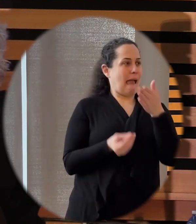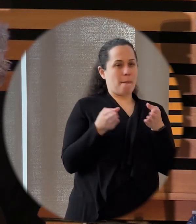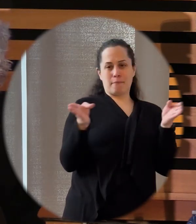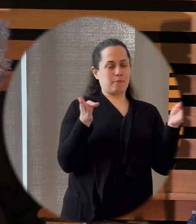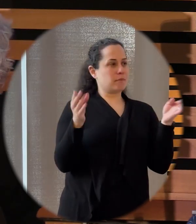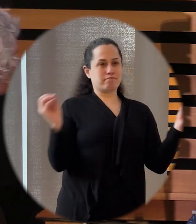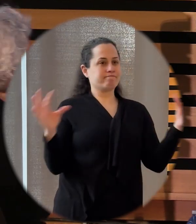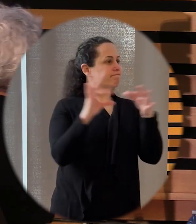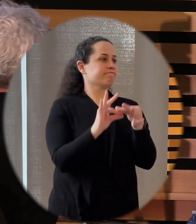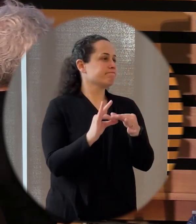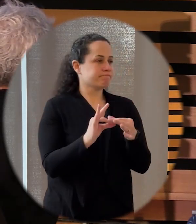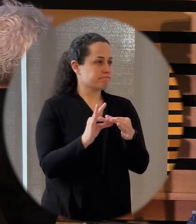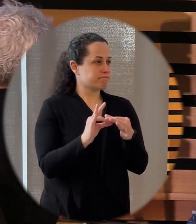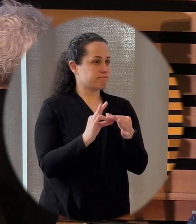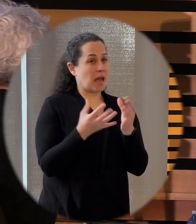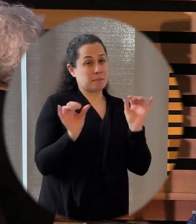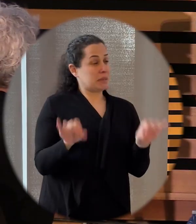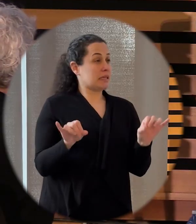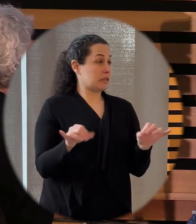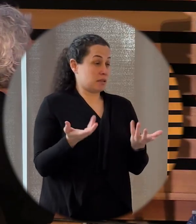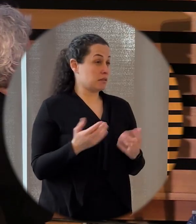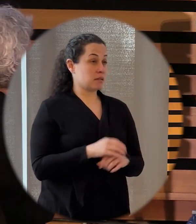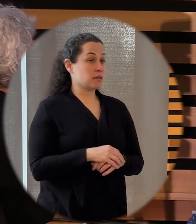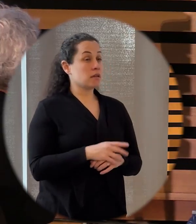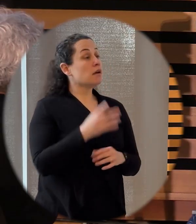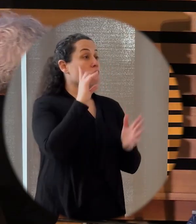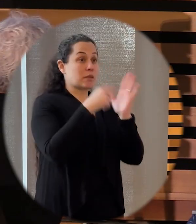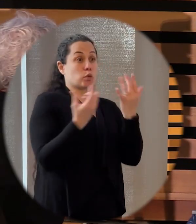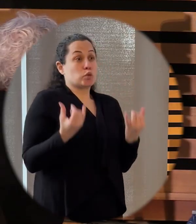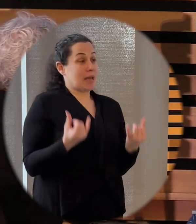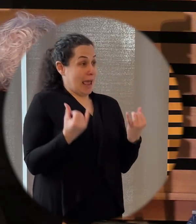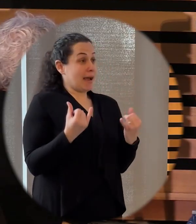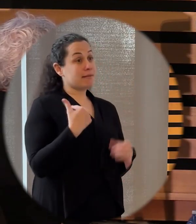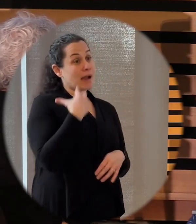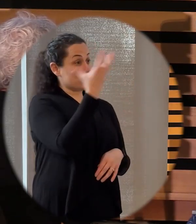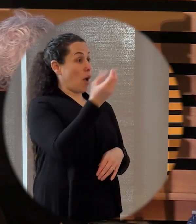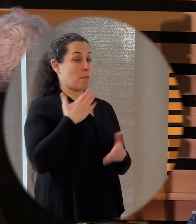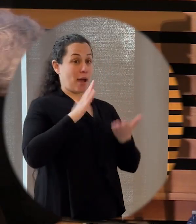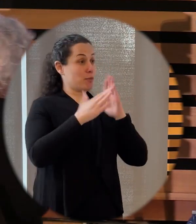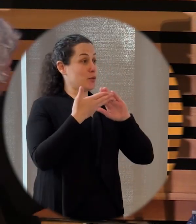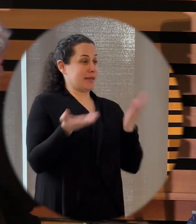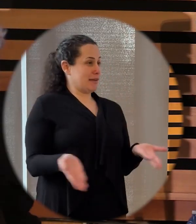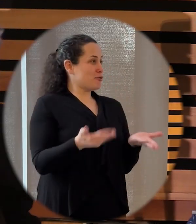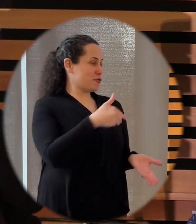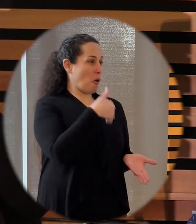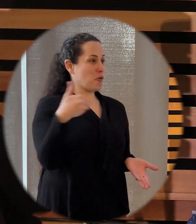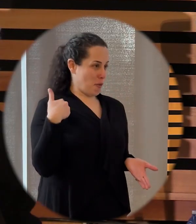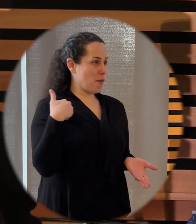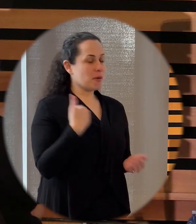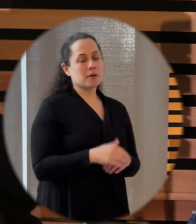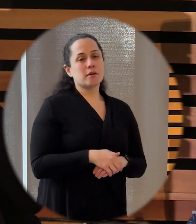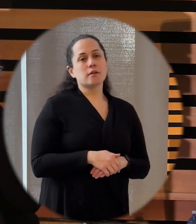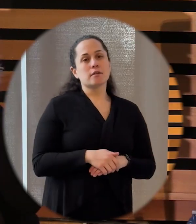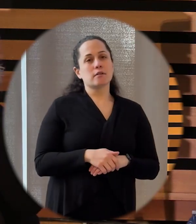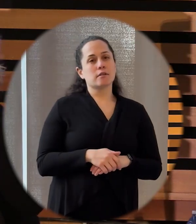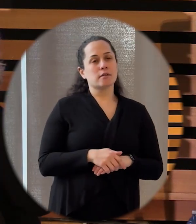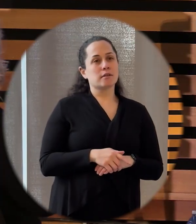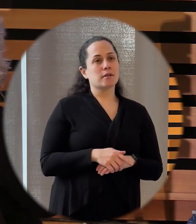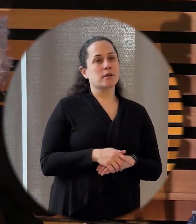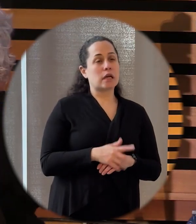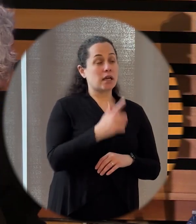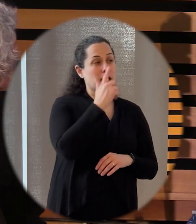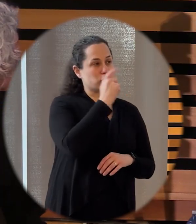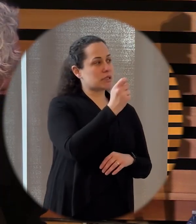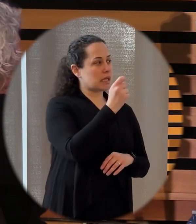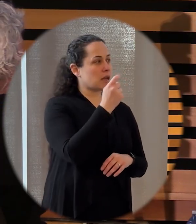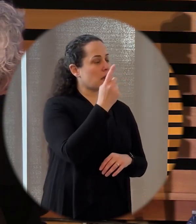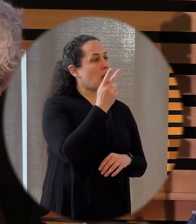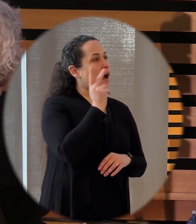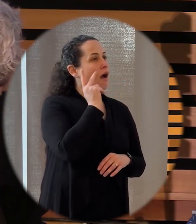will remain. And even just today, I was out in my community in Toronto and I saw how often universal